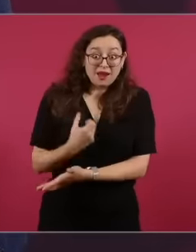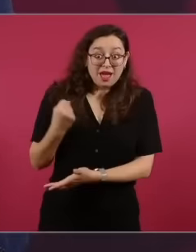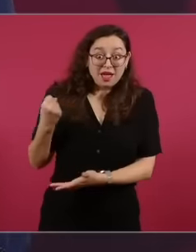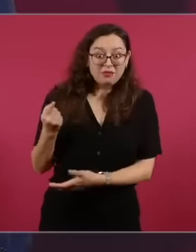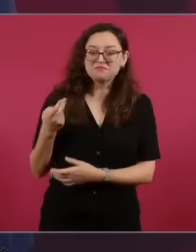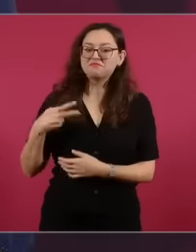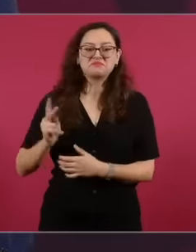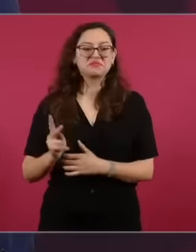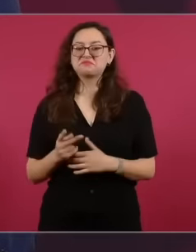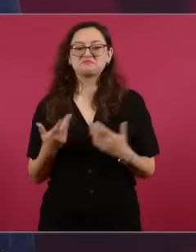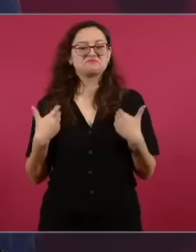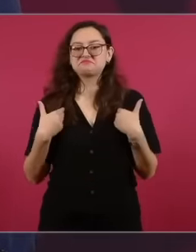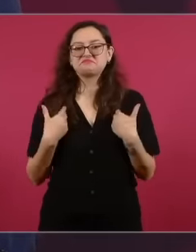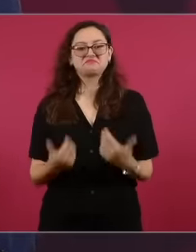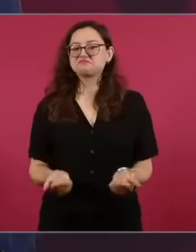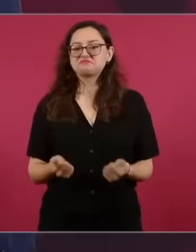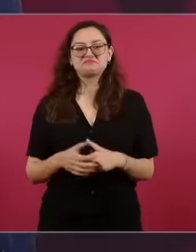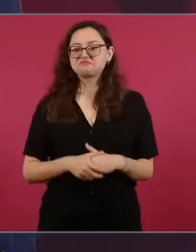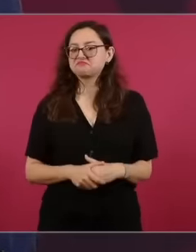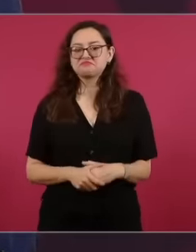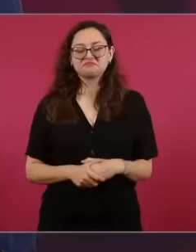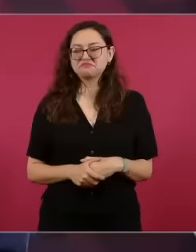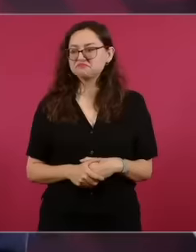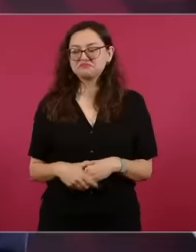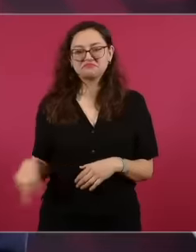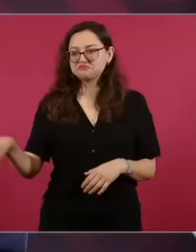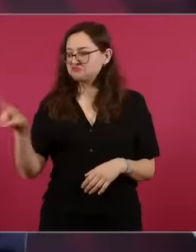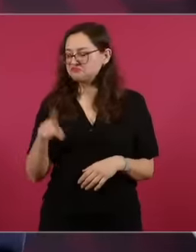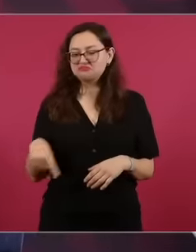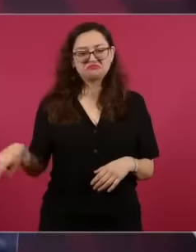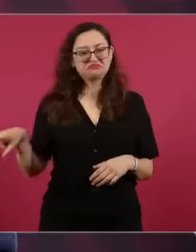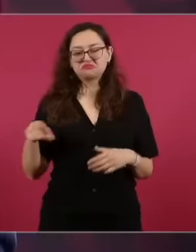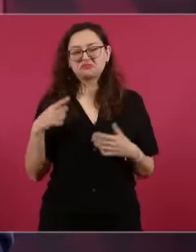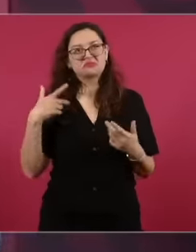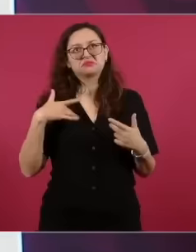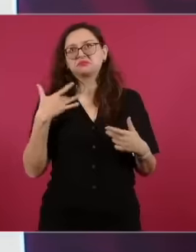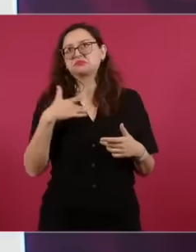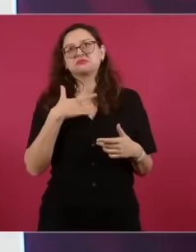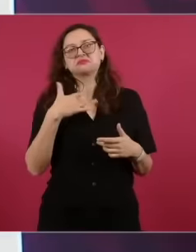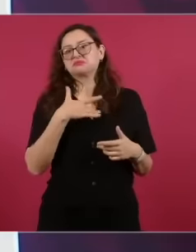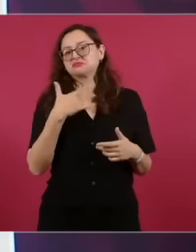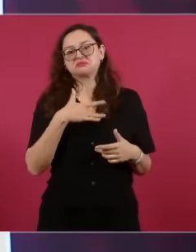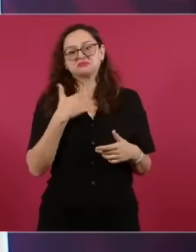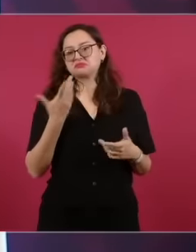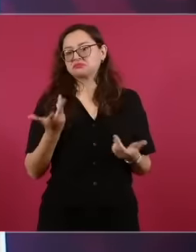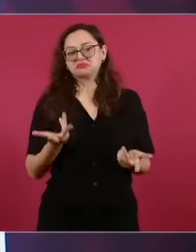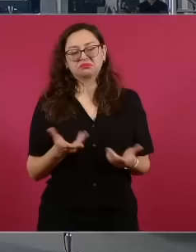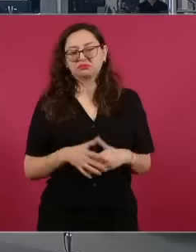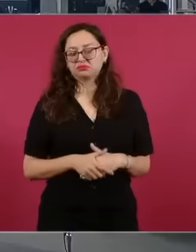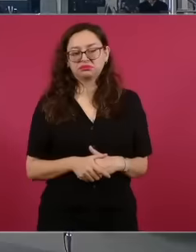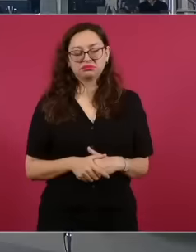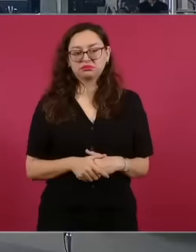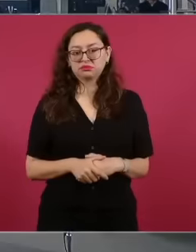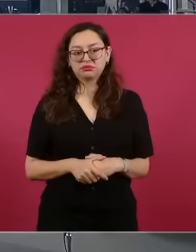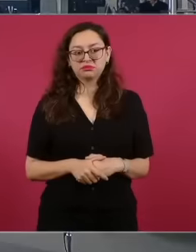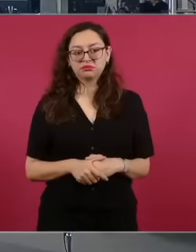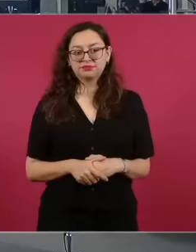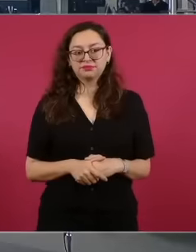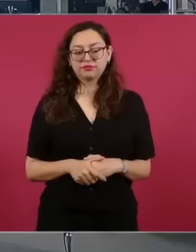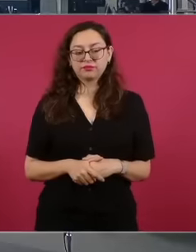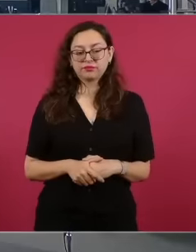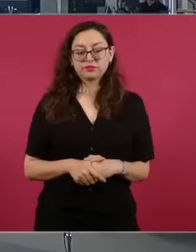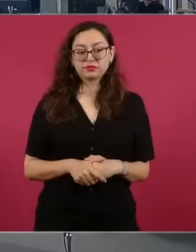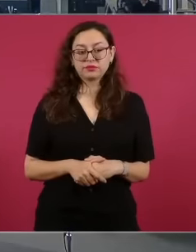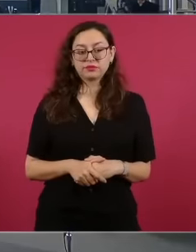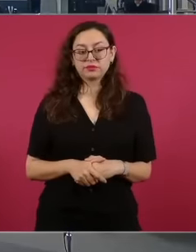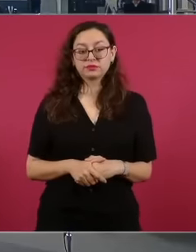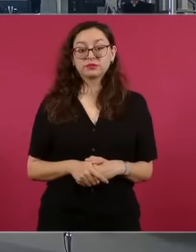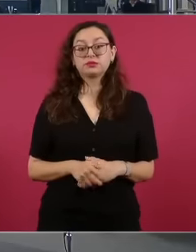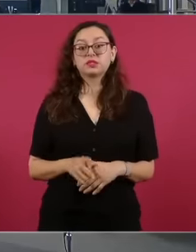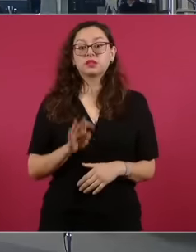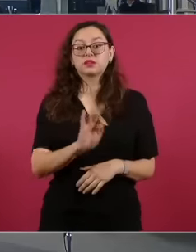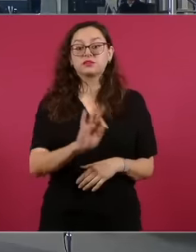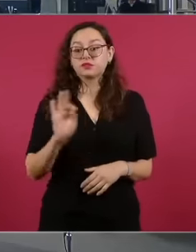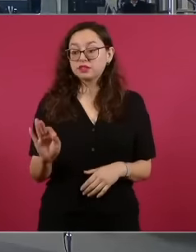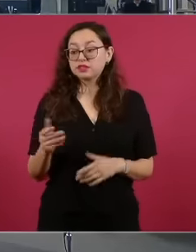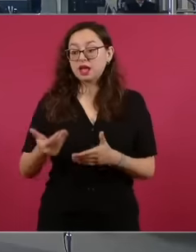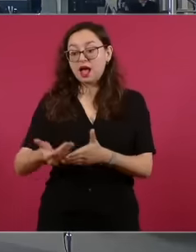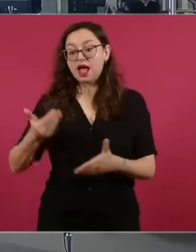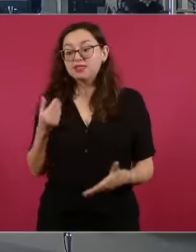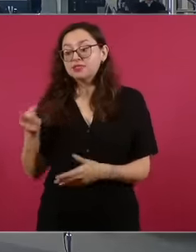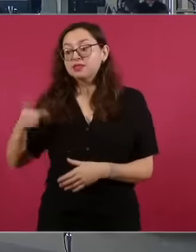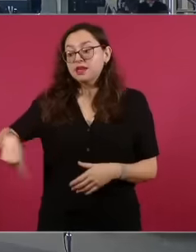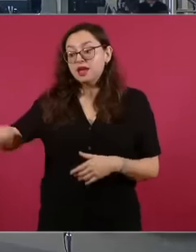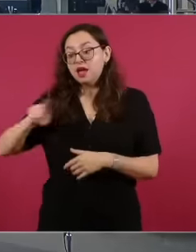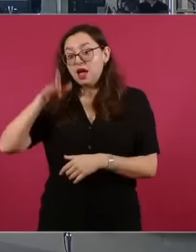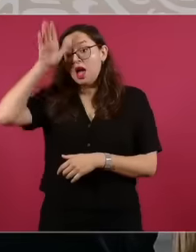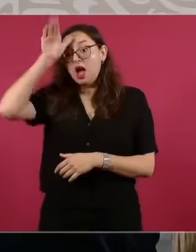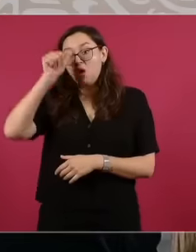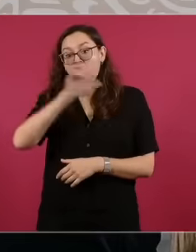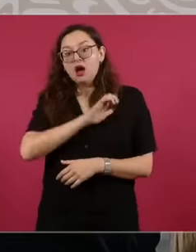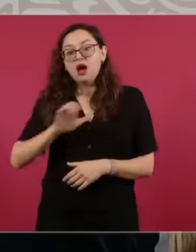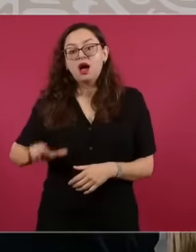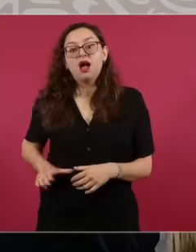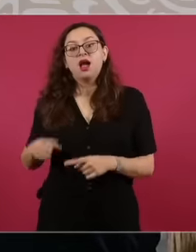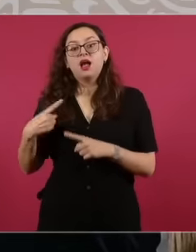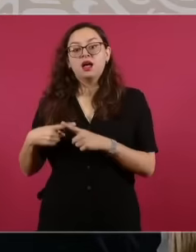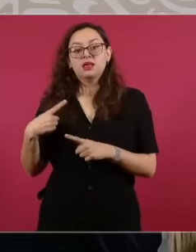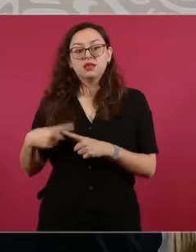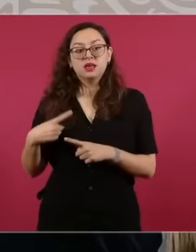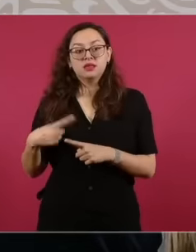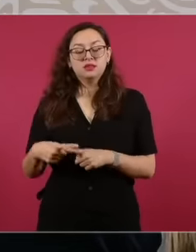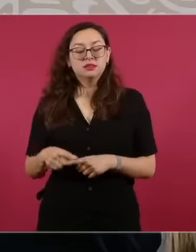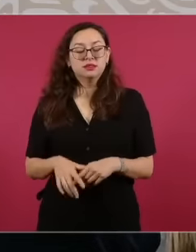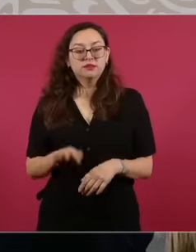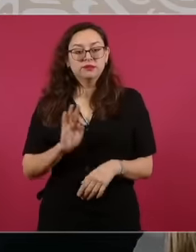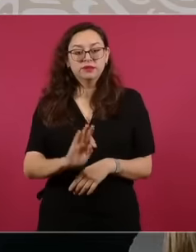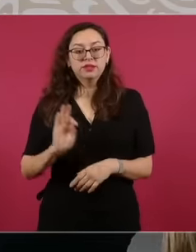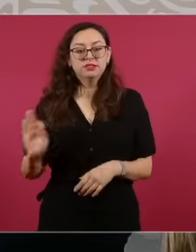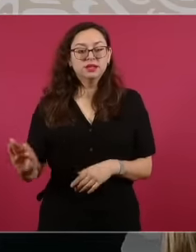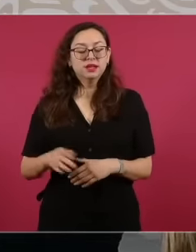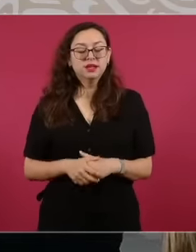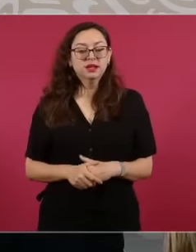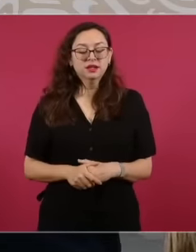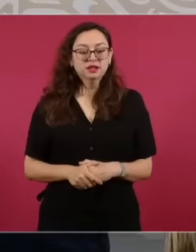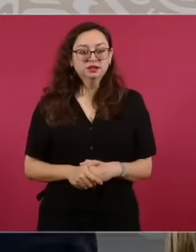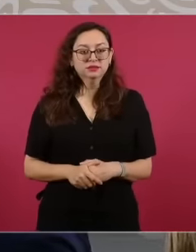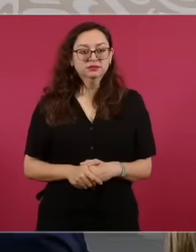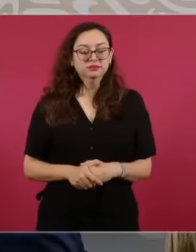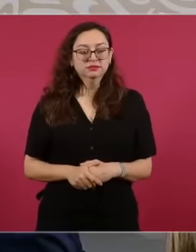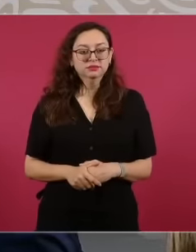they didn't have to When is the date at the end it may be that I am signing I did not say but above